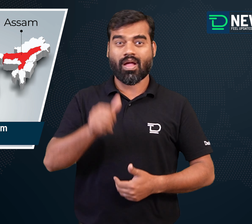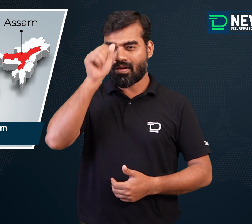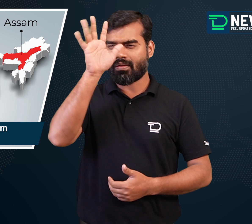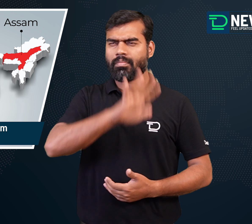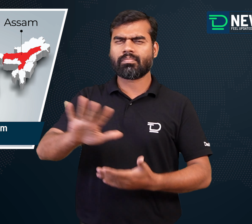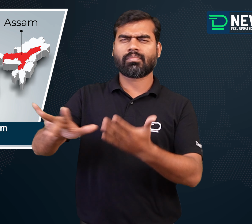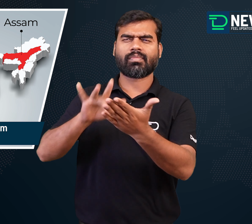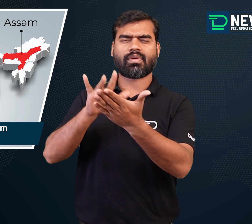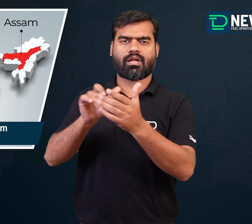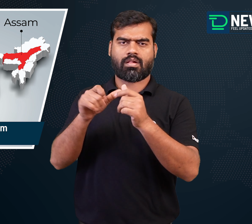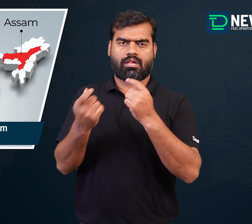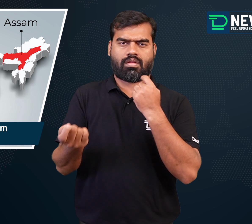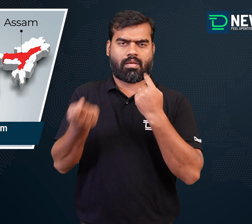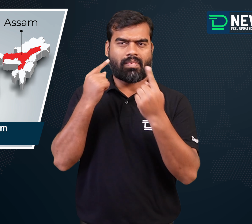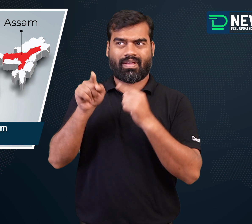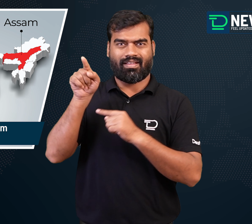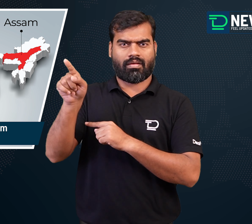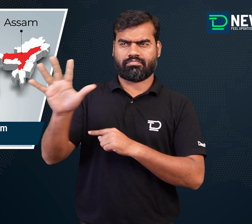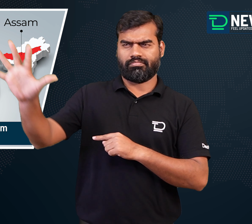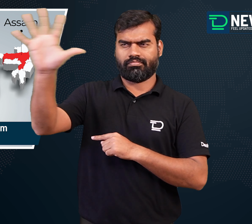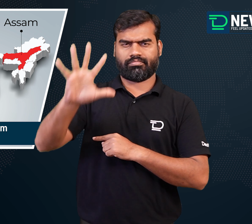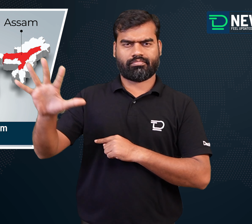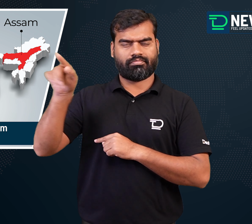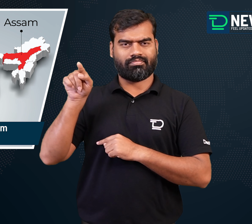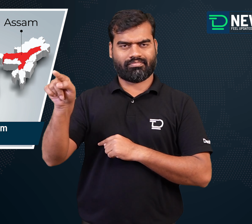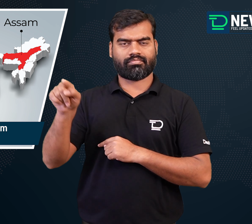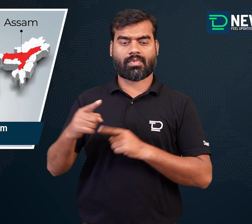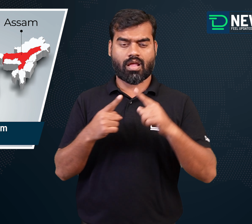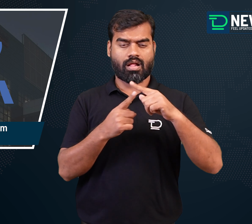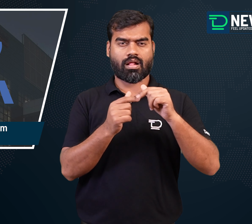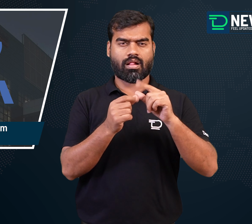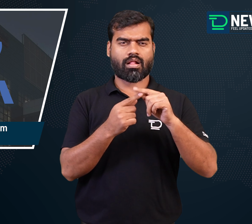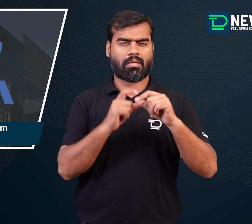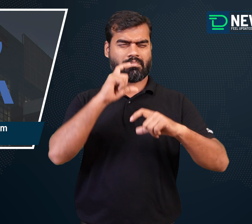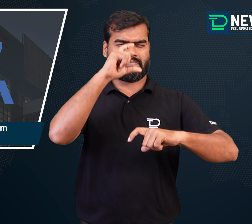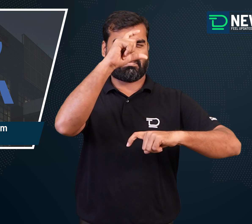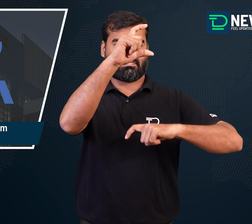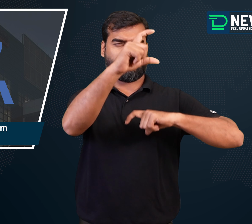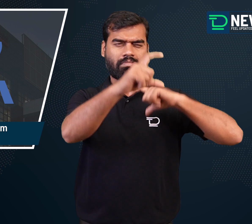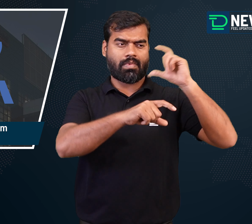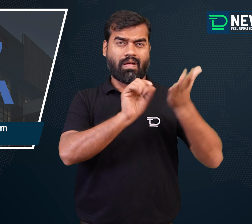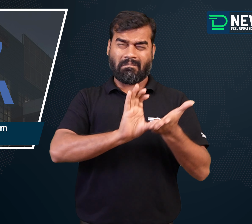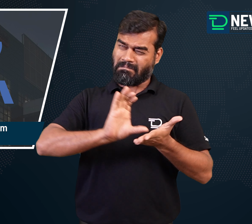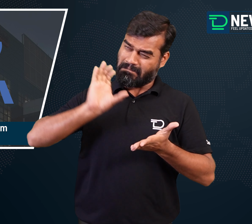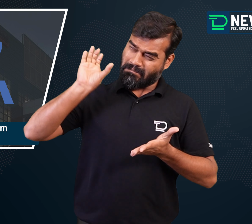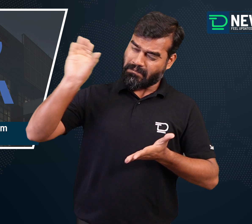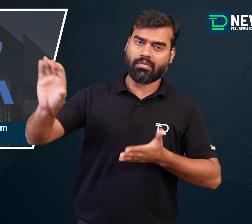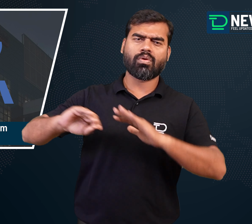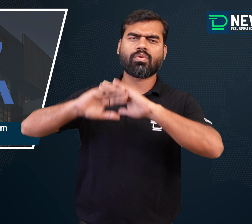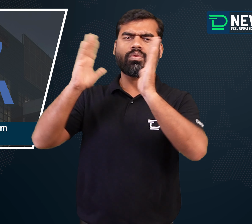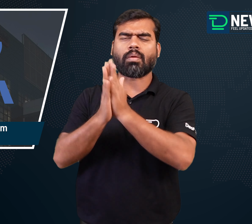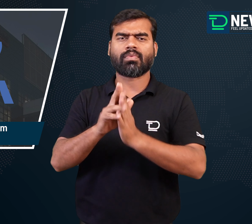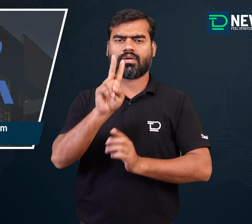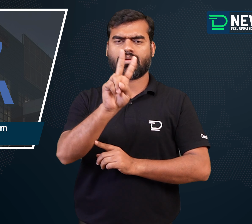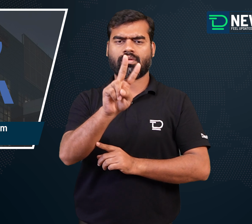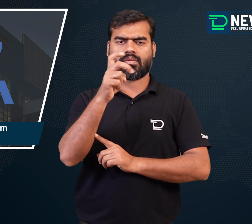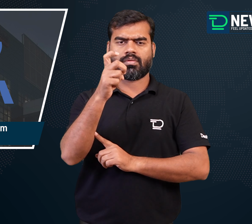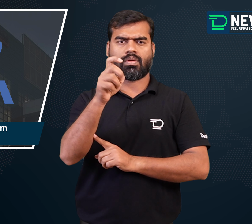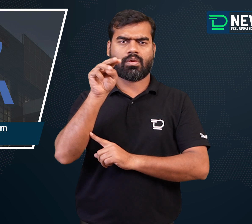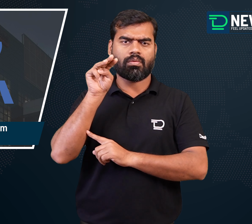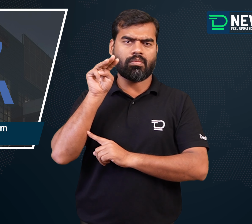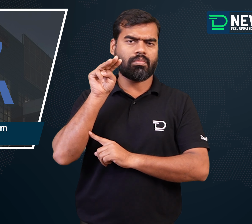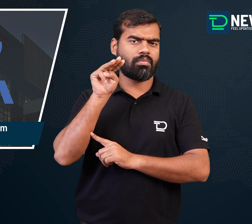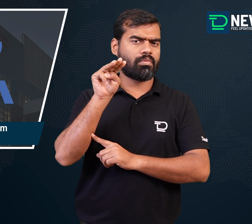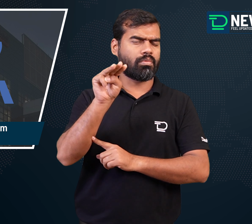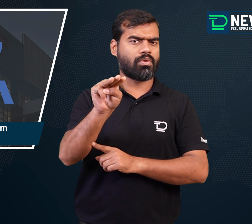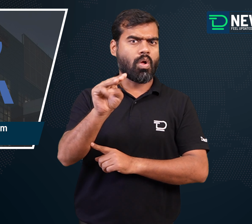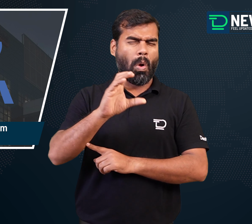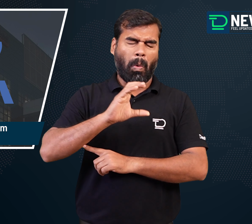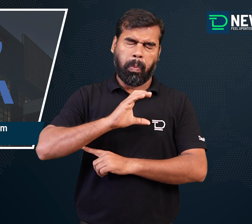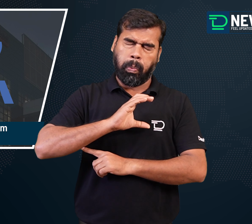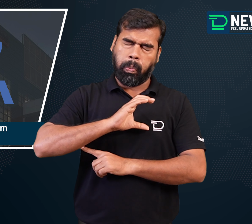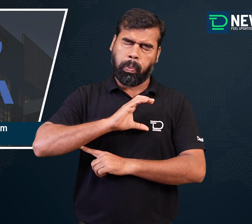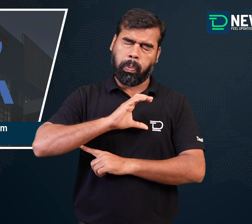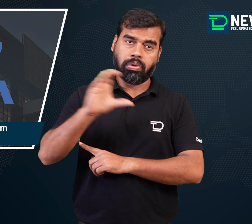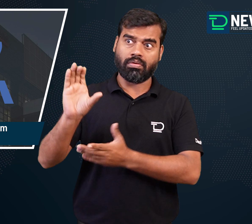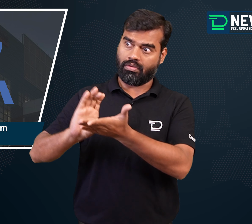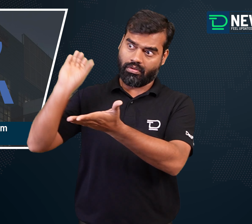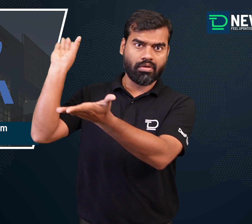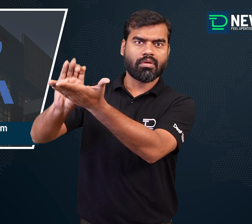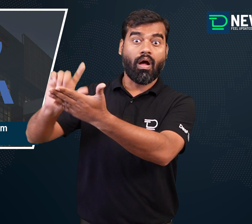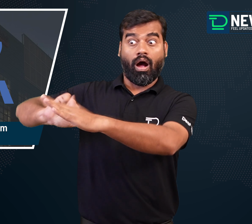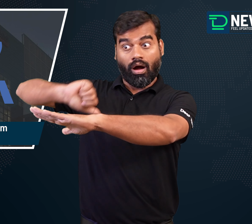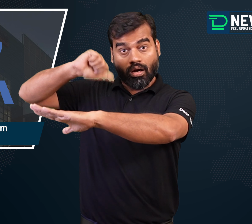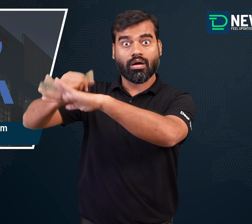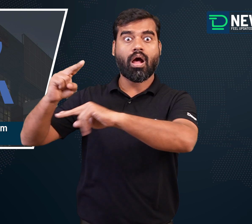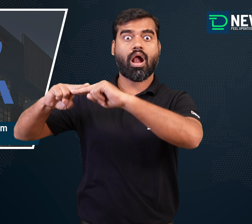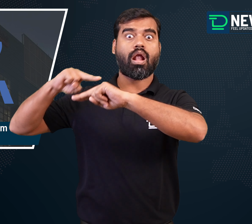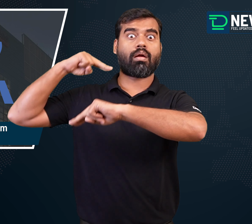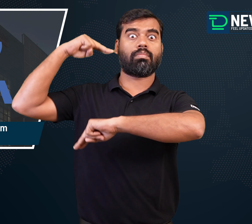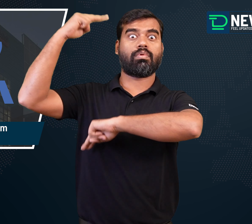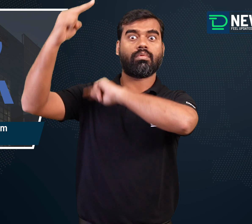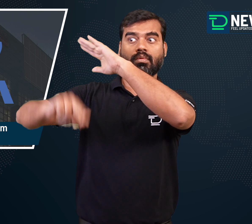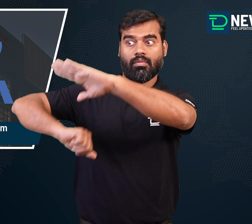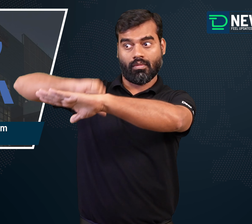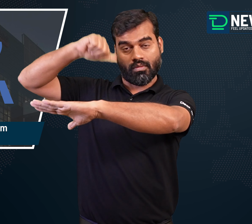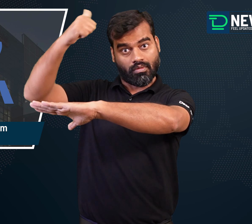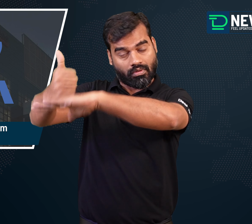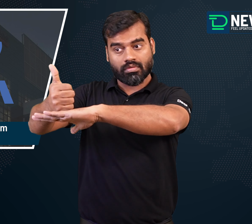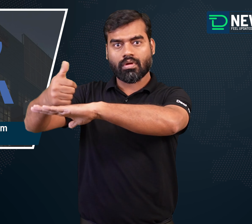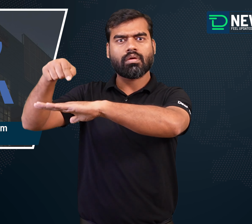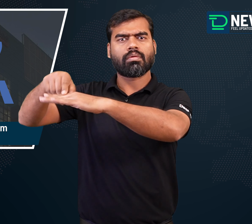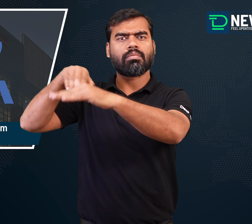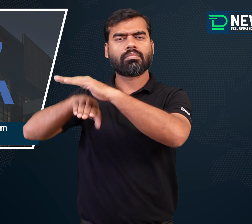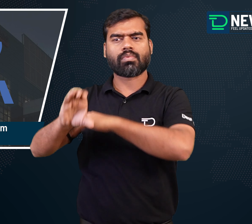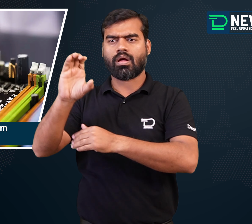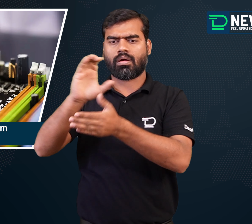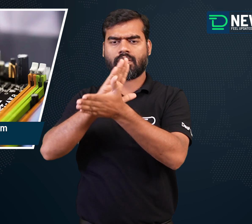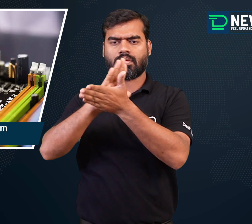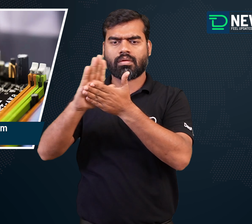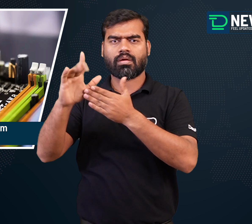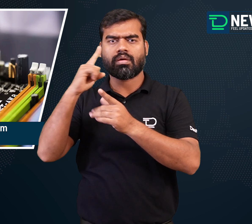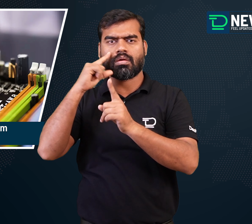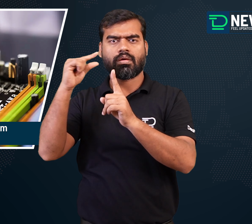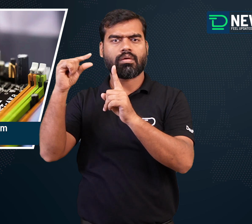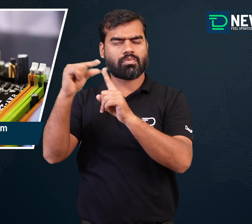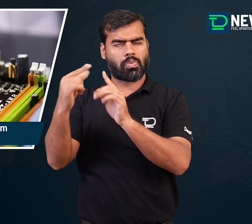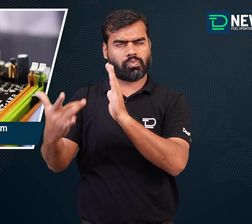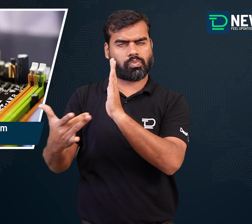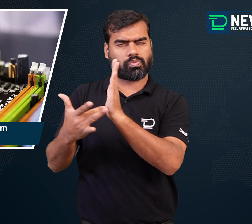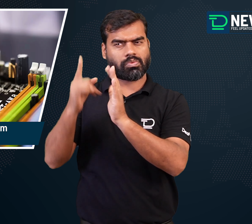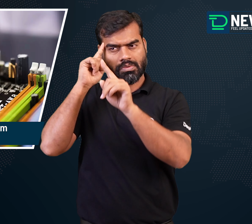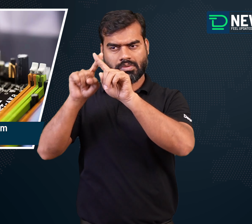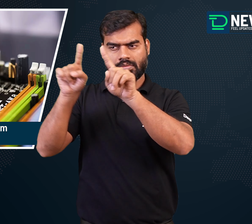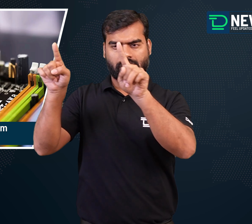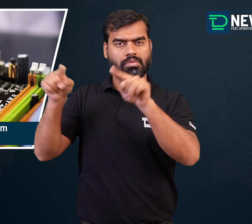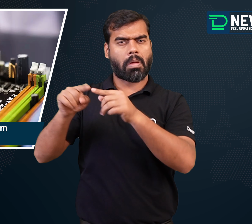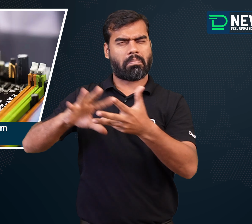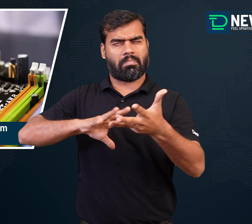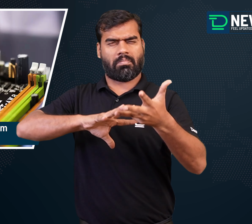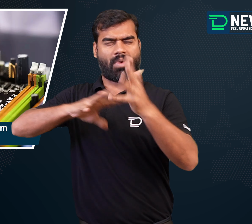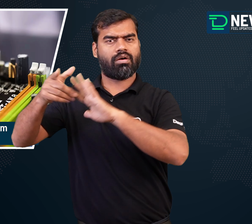In Assam, Tata Group has invested Rs 27,000 crore in setting up a semiconductor chip manufacturing factory.